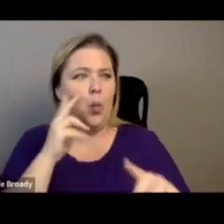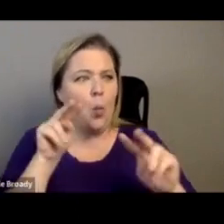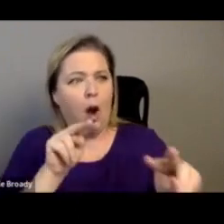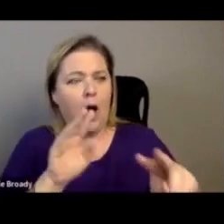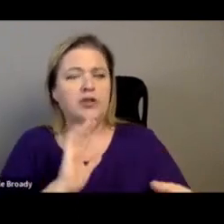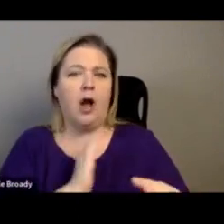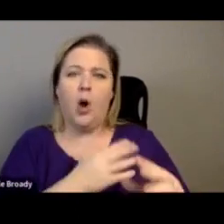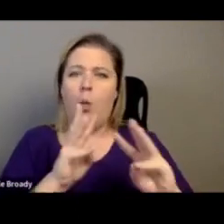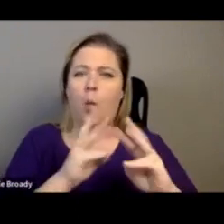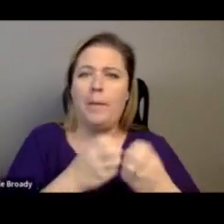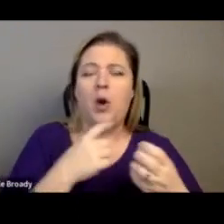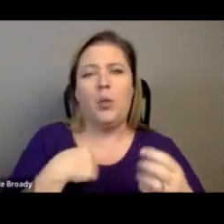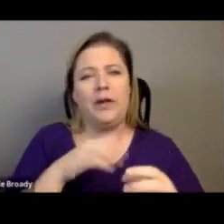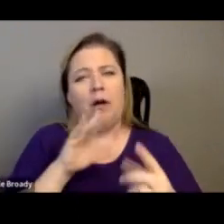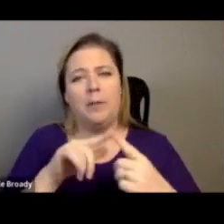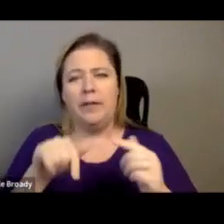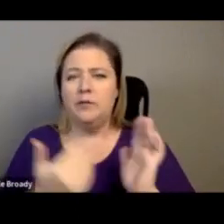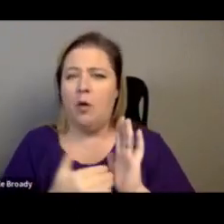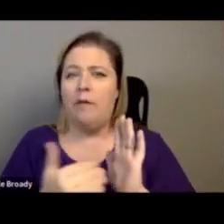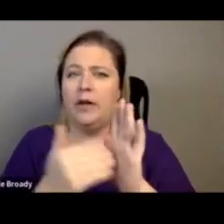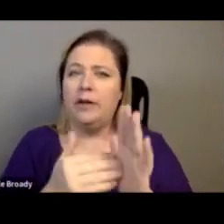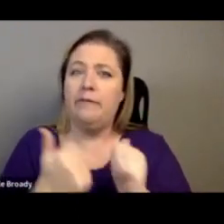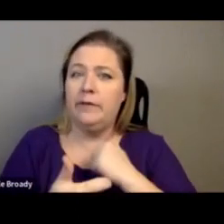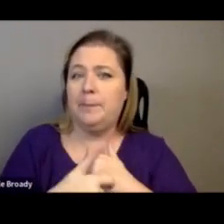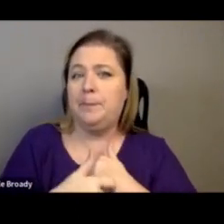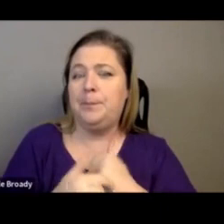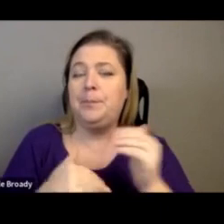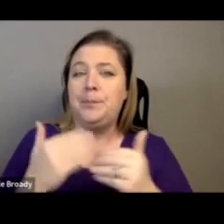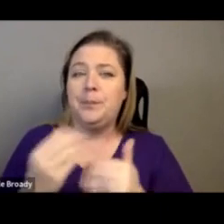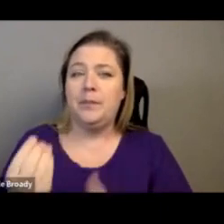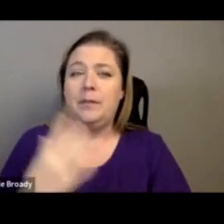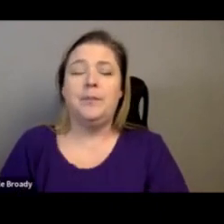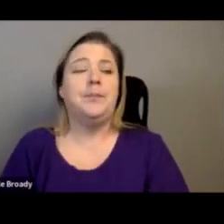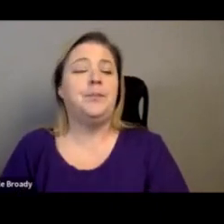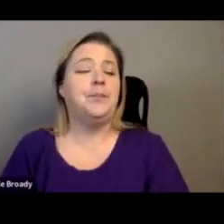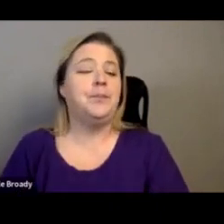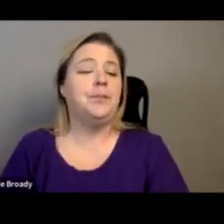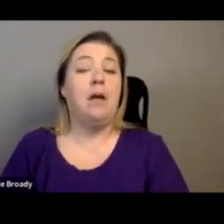reflecting on it. Next slide, please. I will do just a few